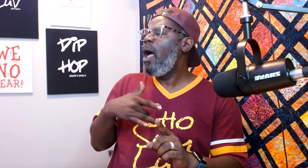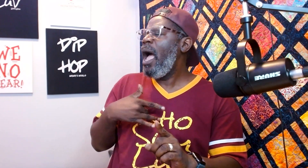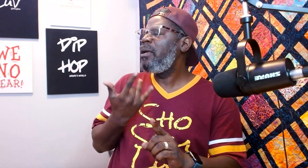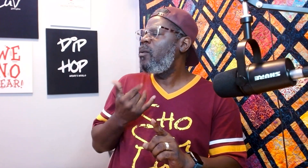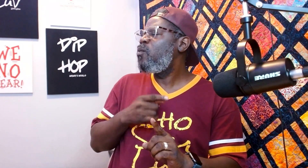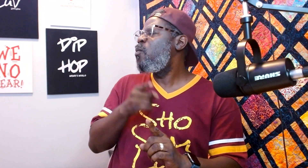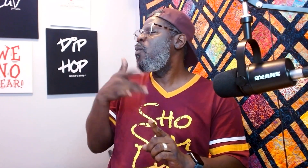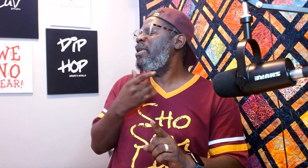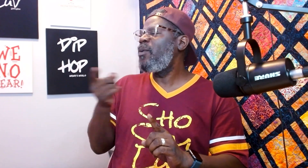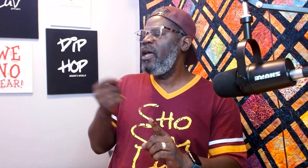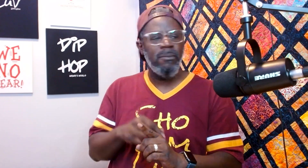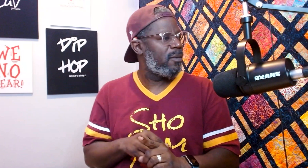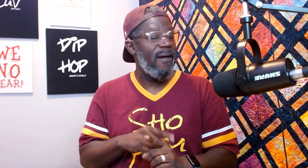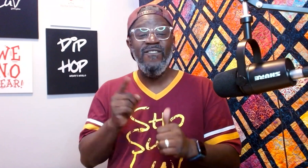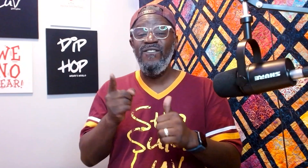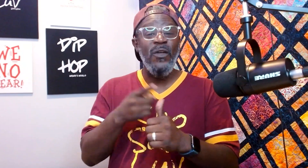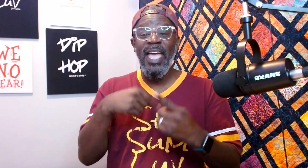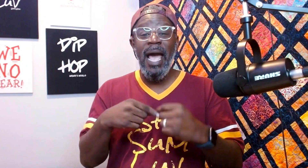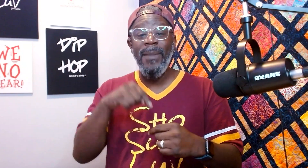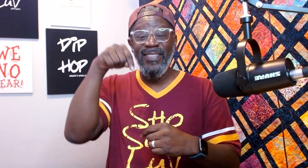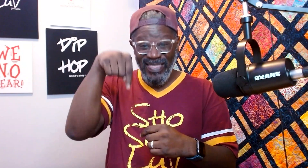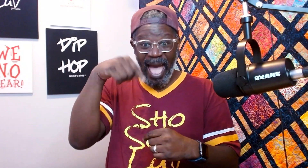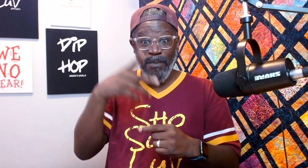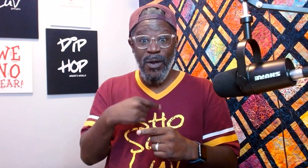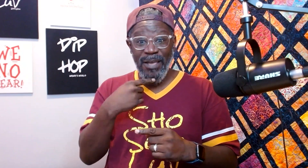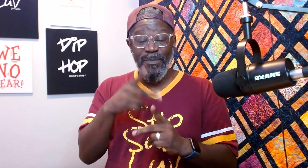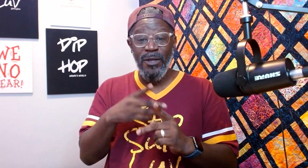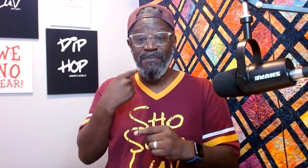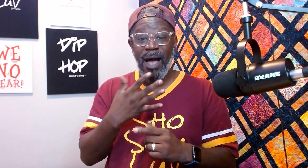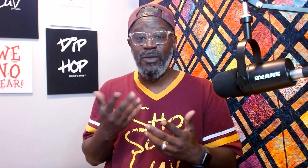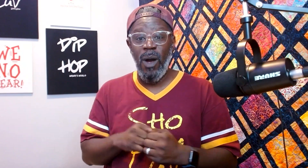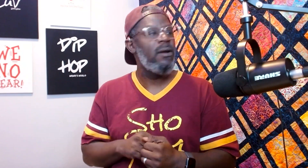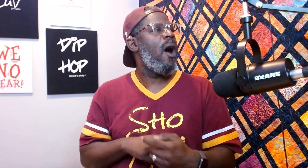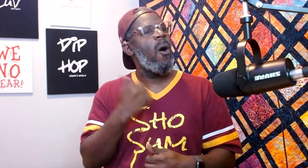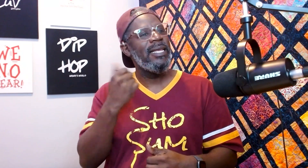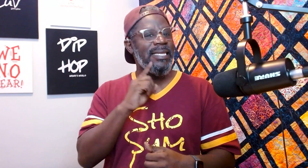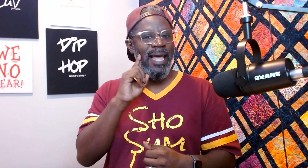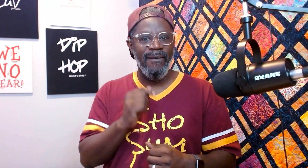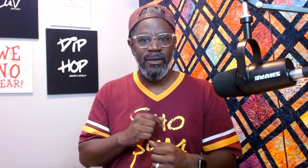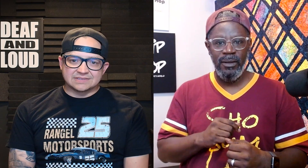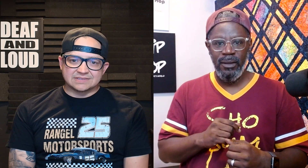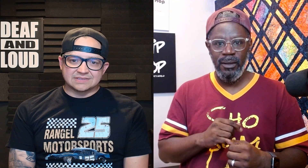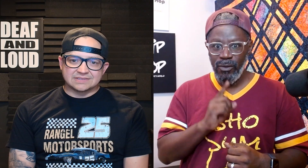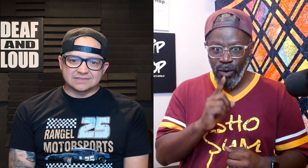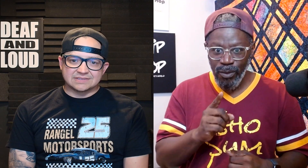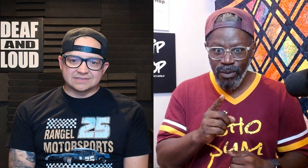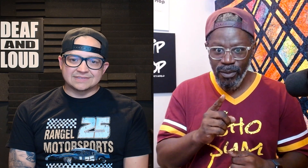Hey, what's up with him? First thing to come out of that hearing person's mouth is: Oh, he's Deaf." True.